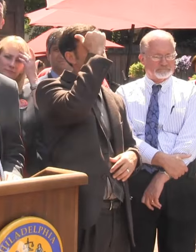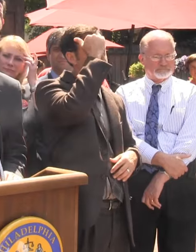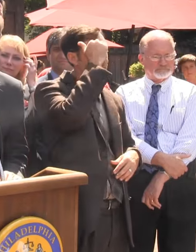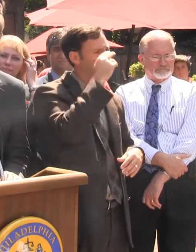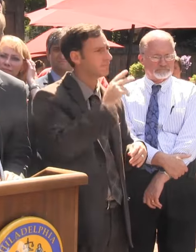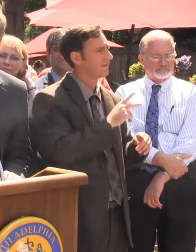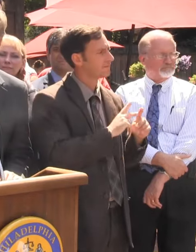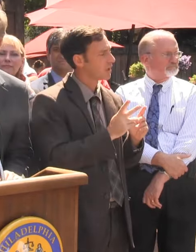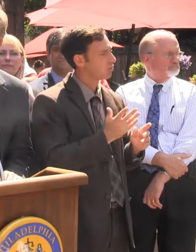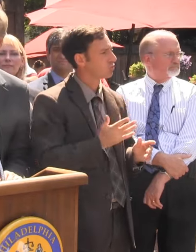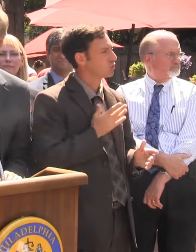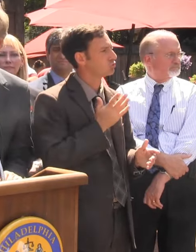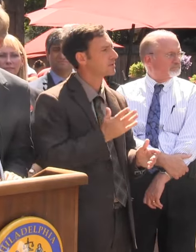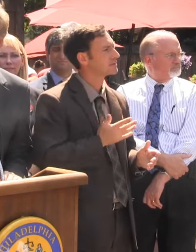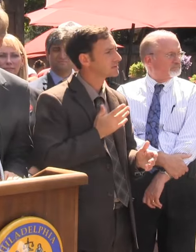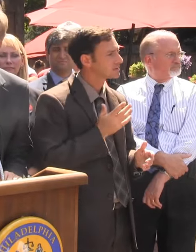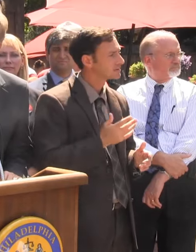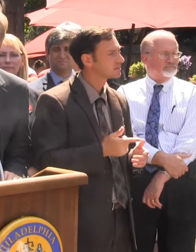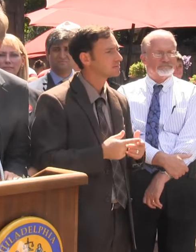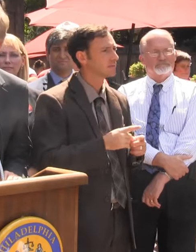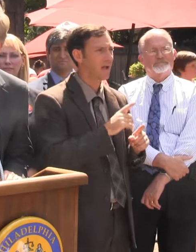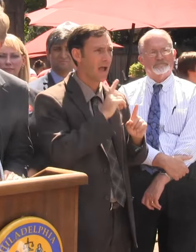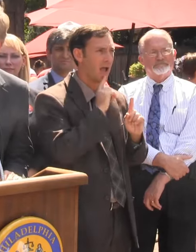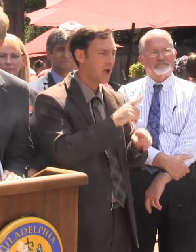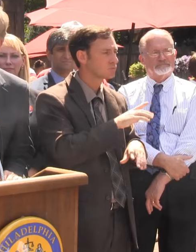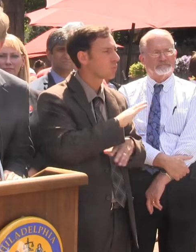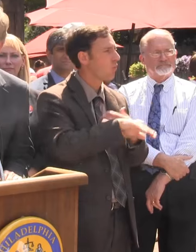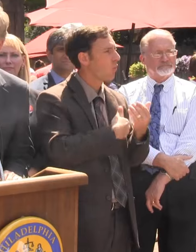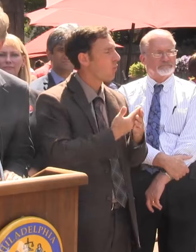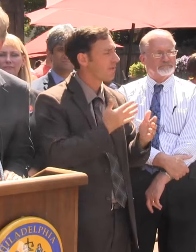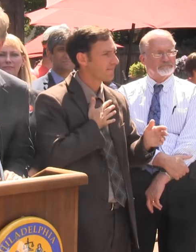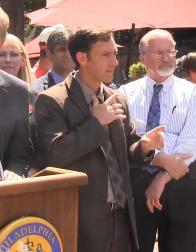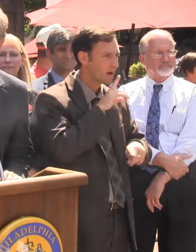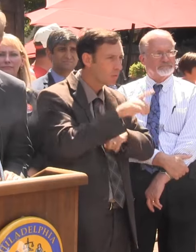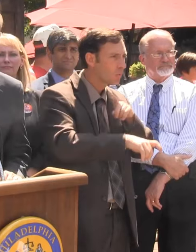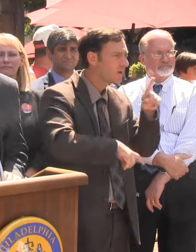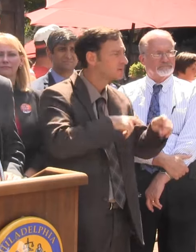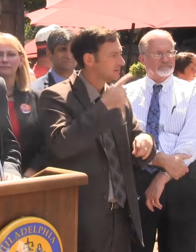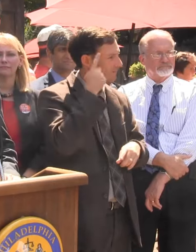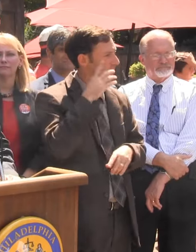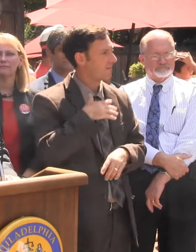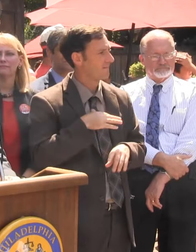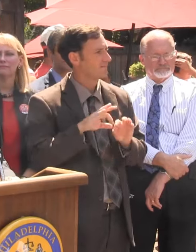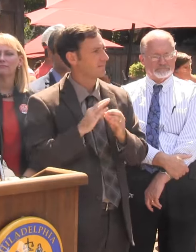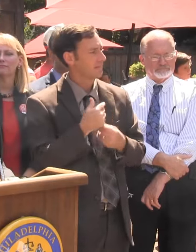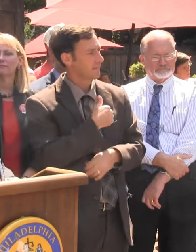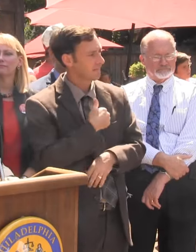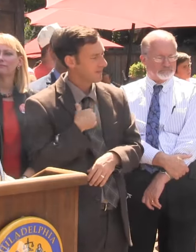very courteous, answered all of my questions on behalf of my family member, and I think